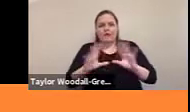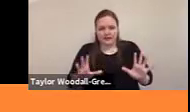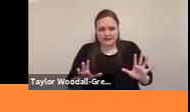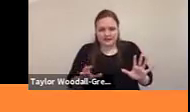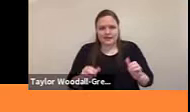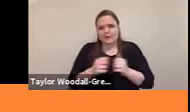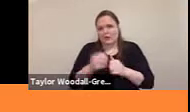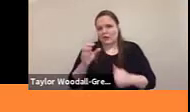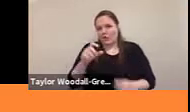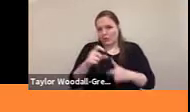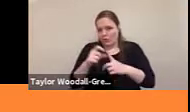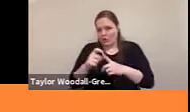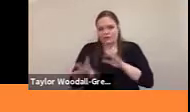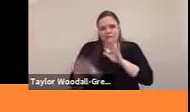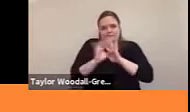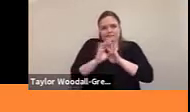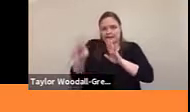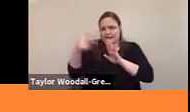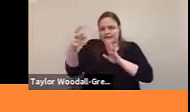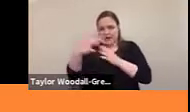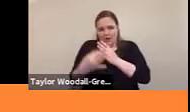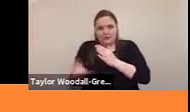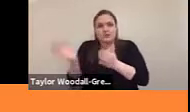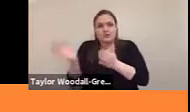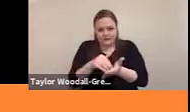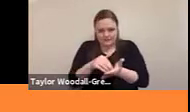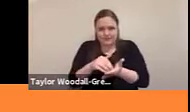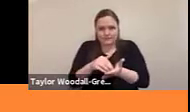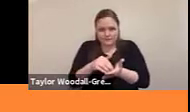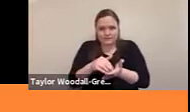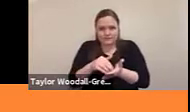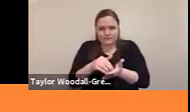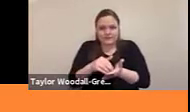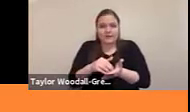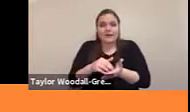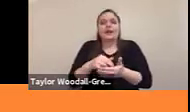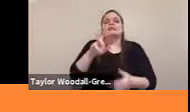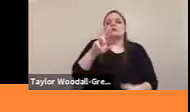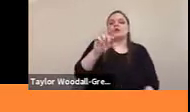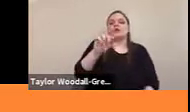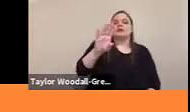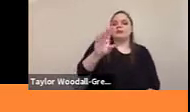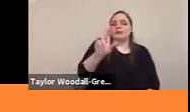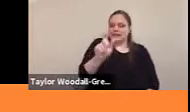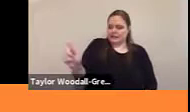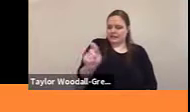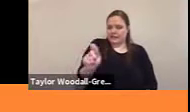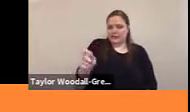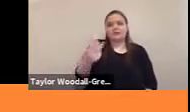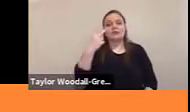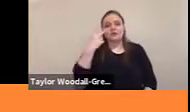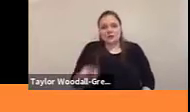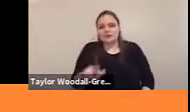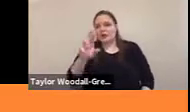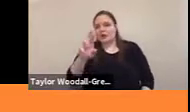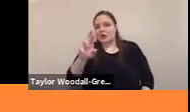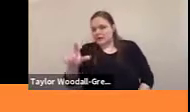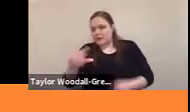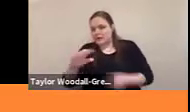just select that second option again and then RGB sliders and you'll have the RGV values and the hex code right there.